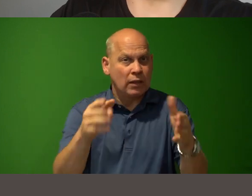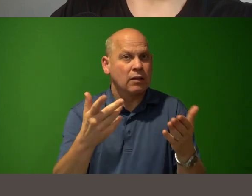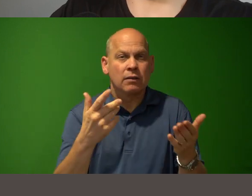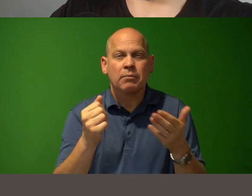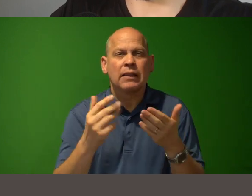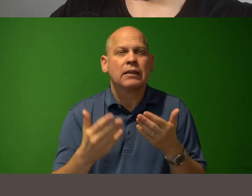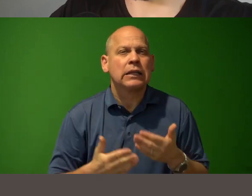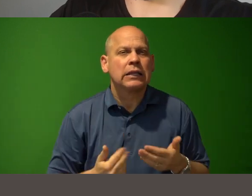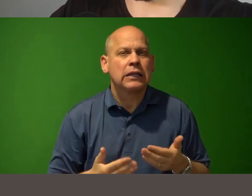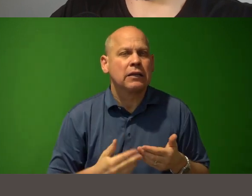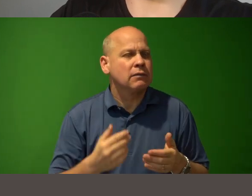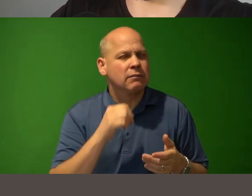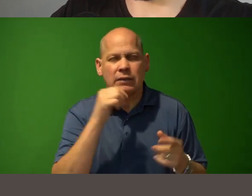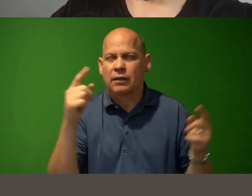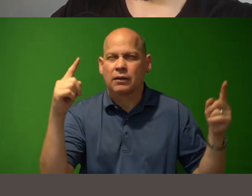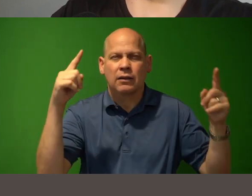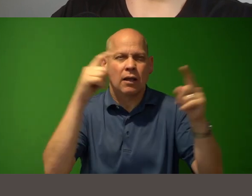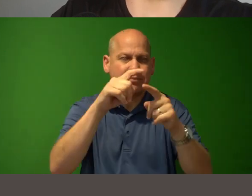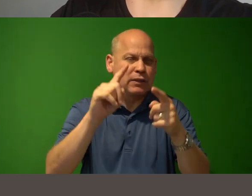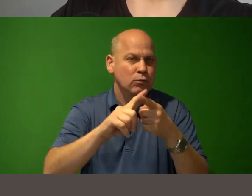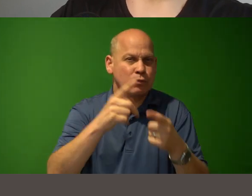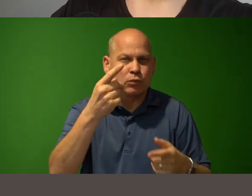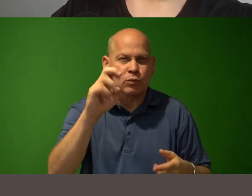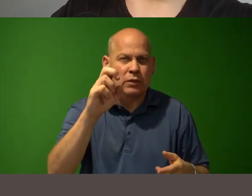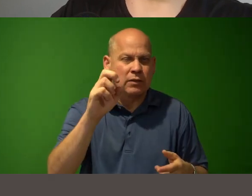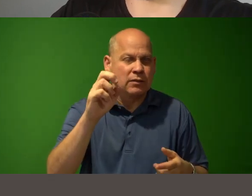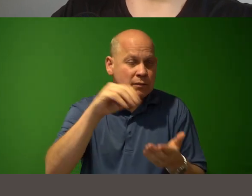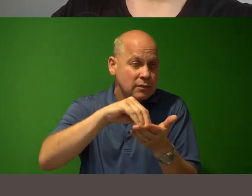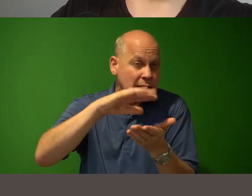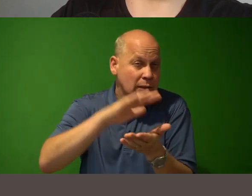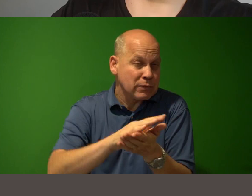they get easy, not making it too complicated to the documentation users.